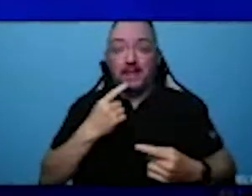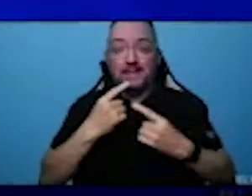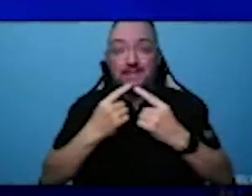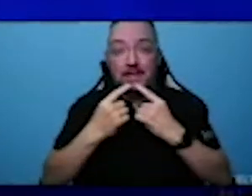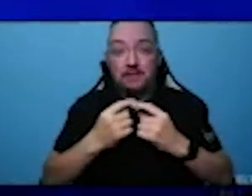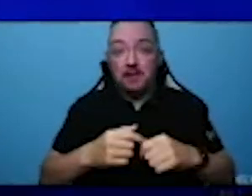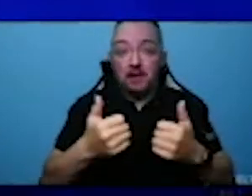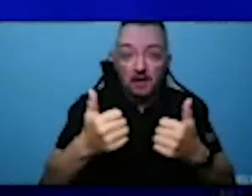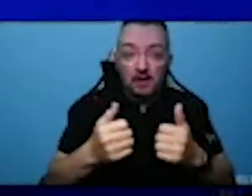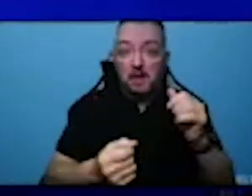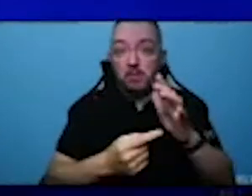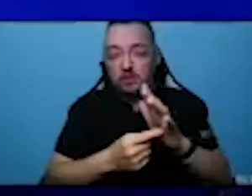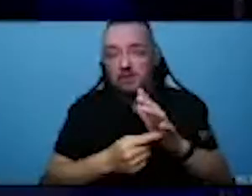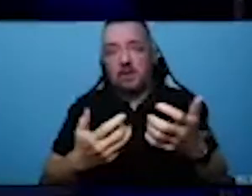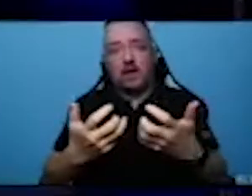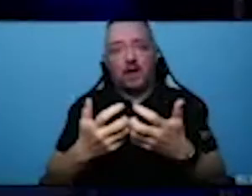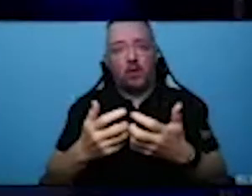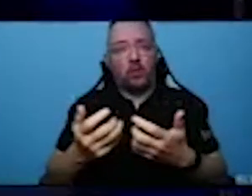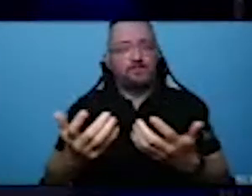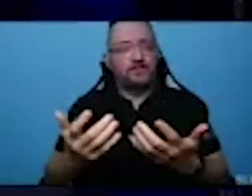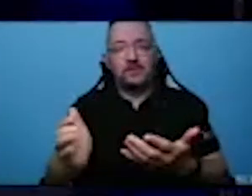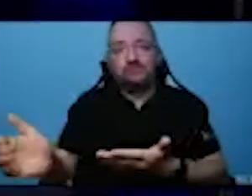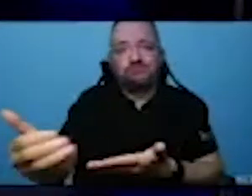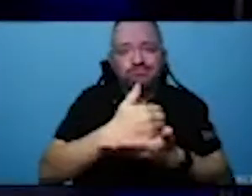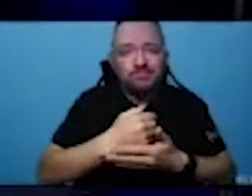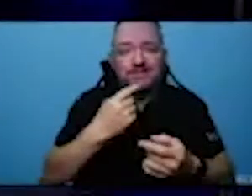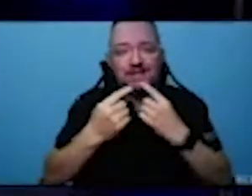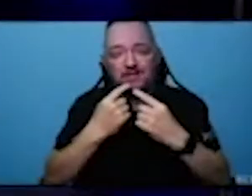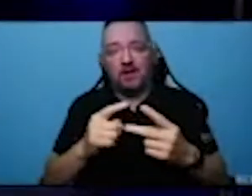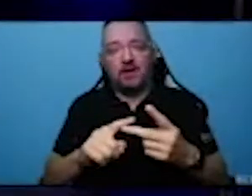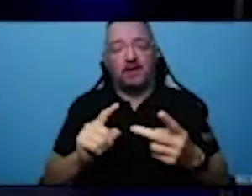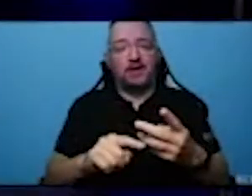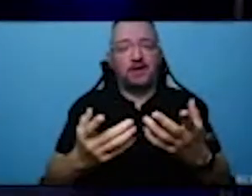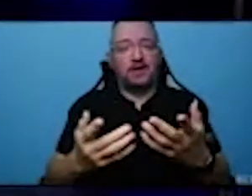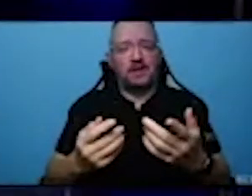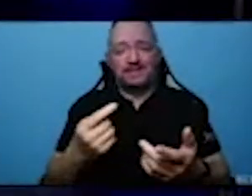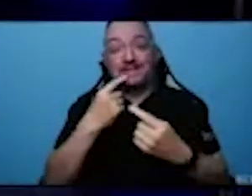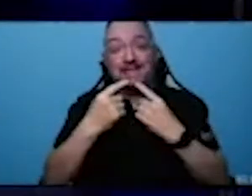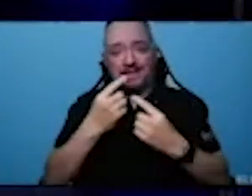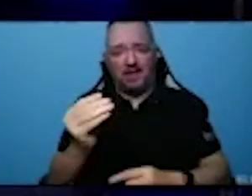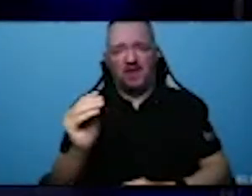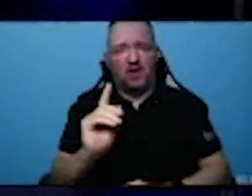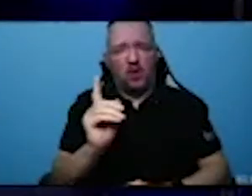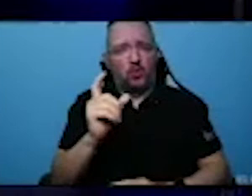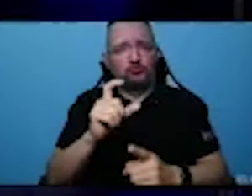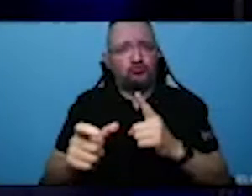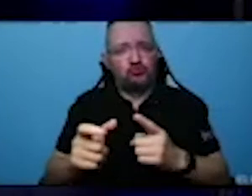how it's used, what that data is used for in terms of deriving evidence. And from that evidence, how the